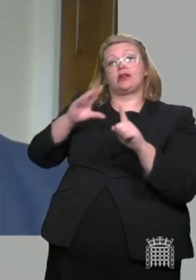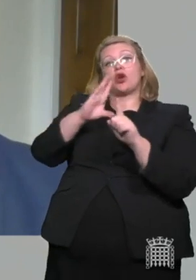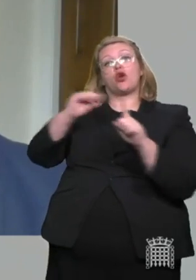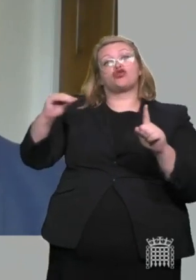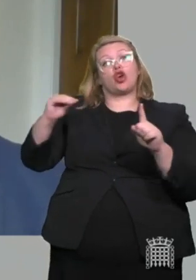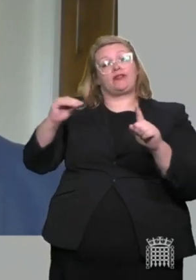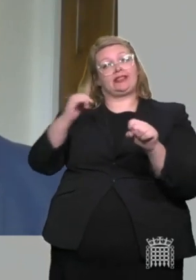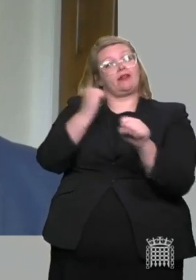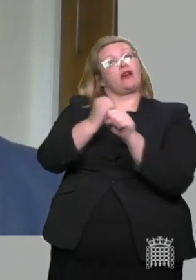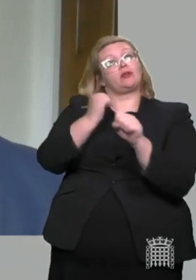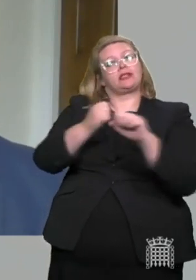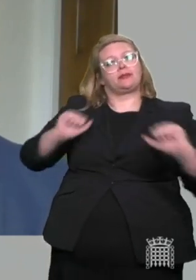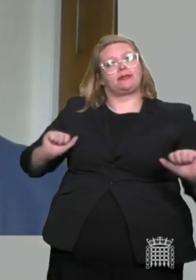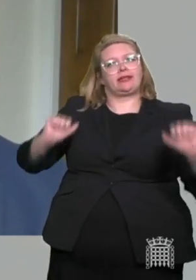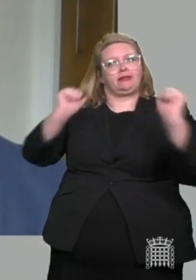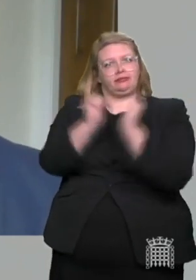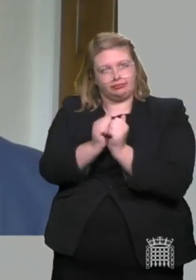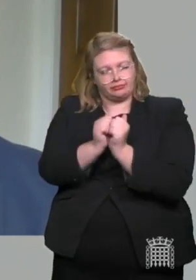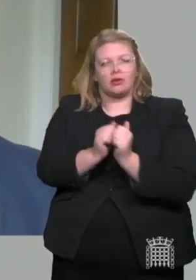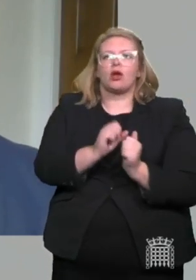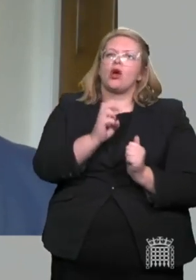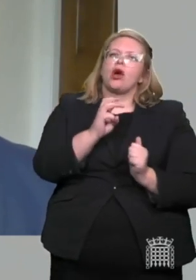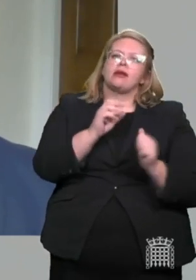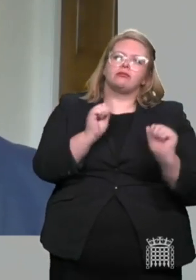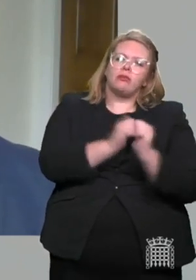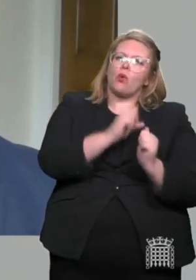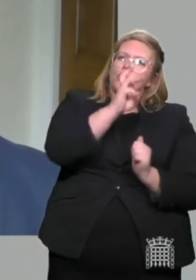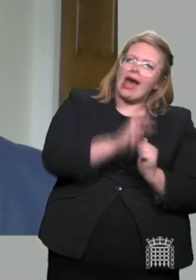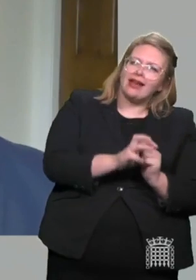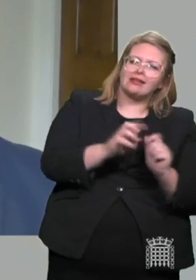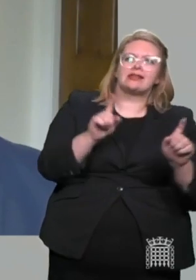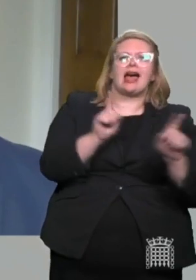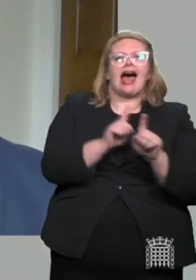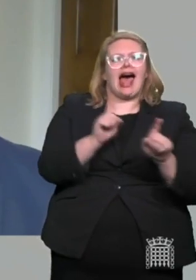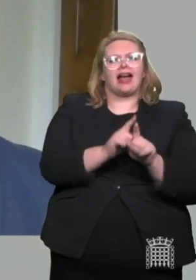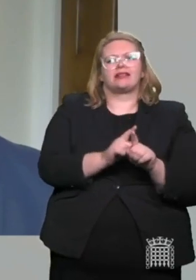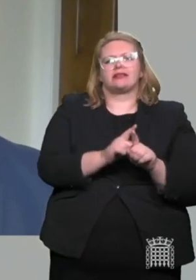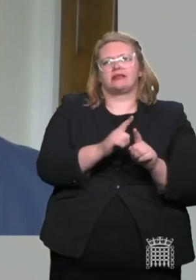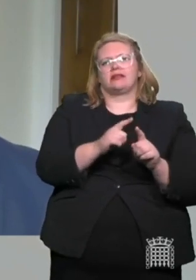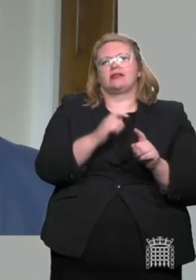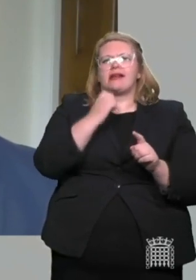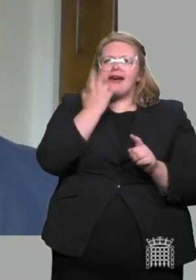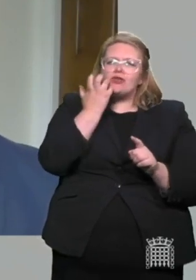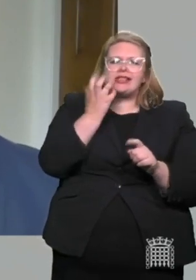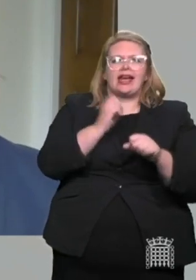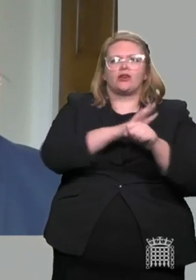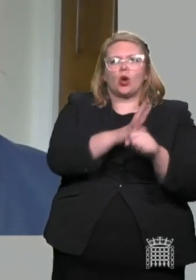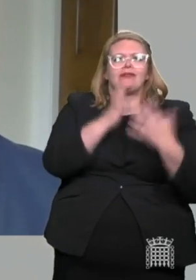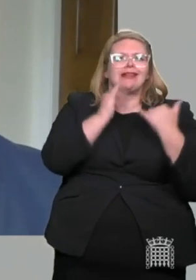Wales and the Roche pharmaceutical company for 5,000 daily covid tests, instructing the company